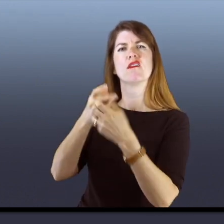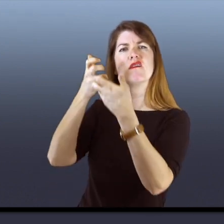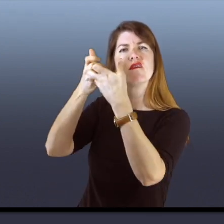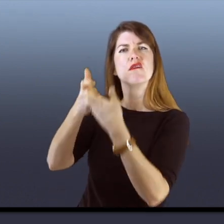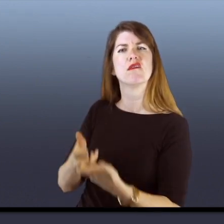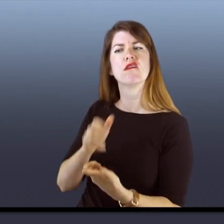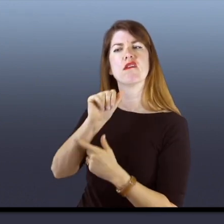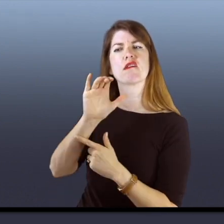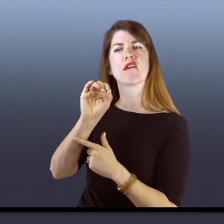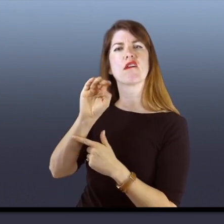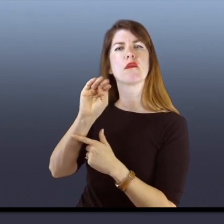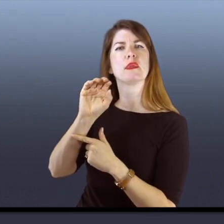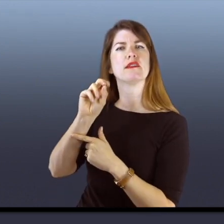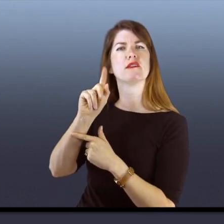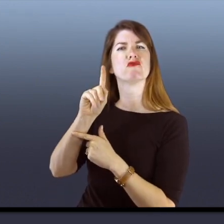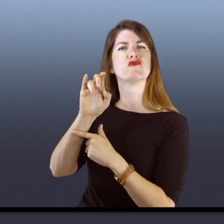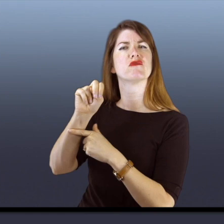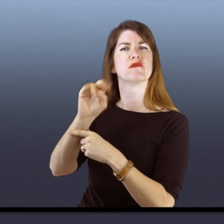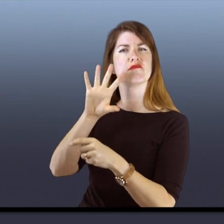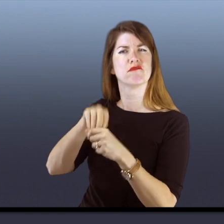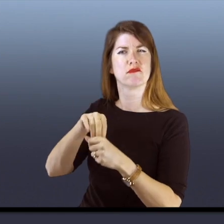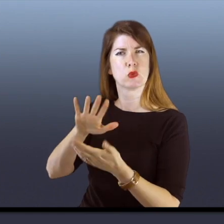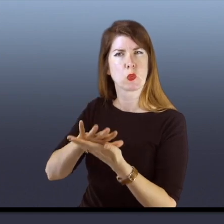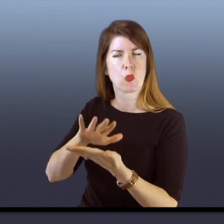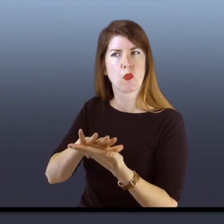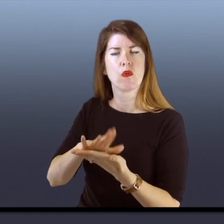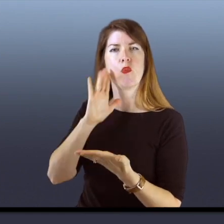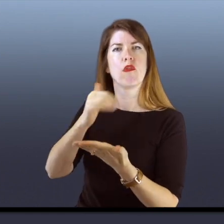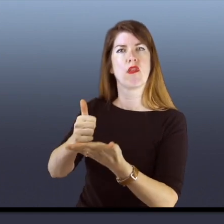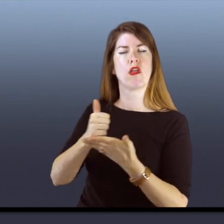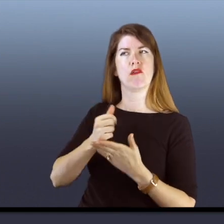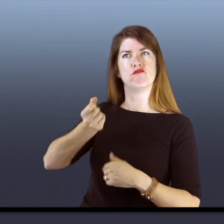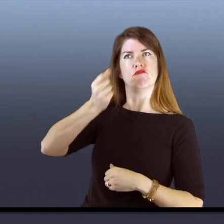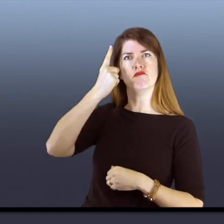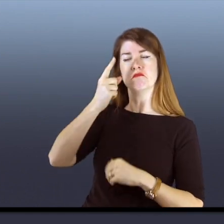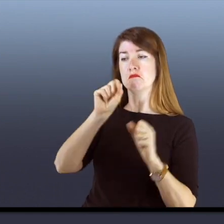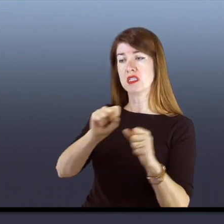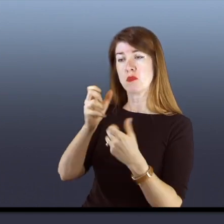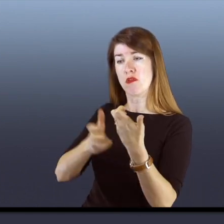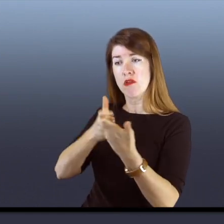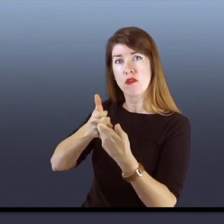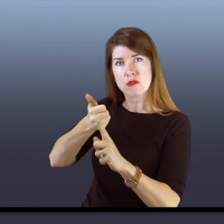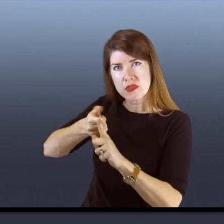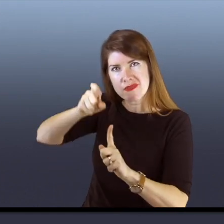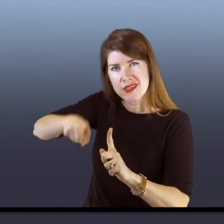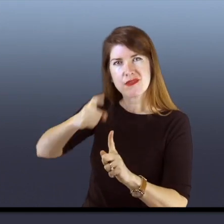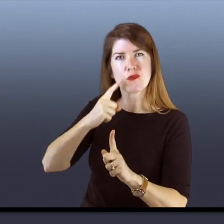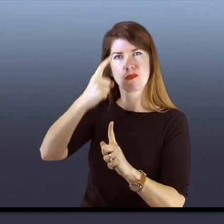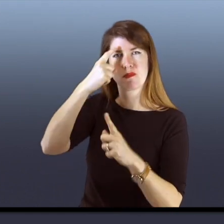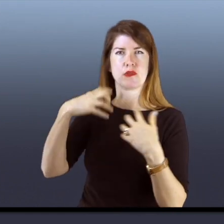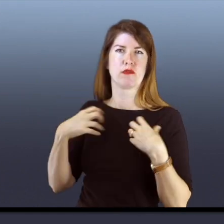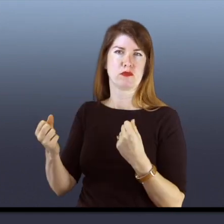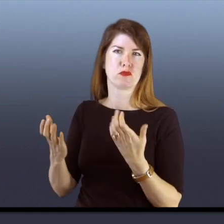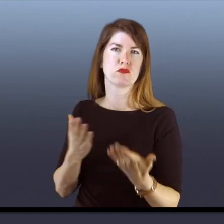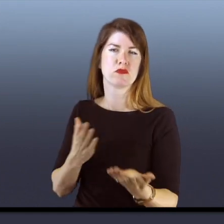These will also help you to know what possible combinations they may need for mental health services. Are they provided copies of notes?